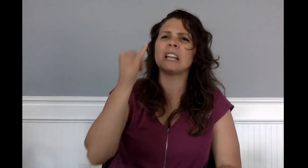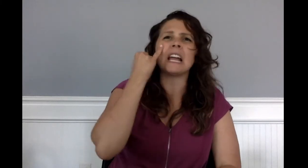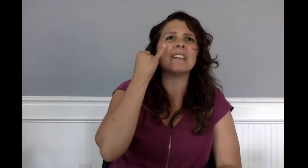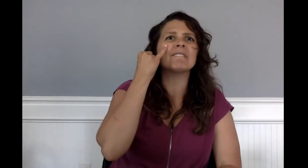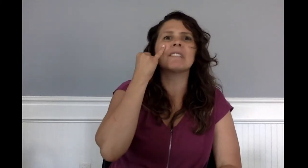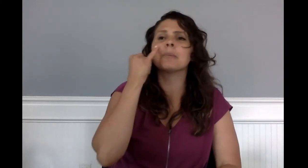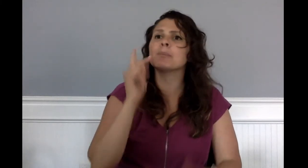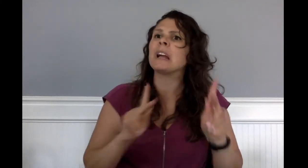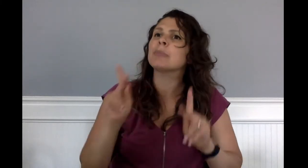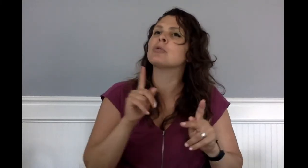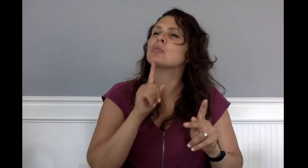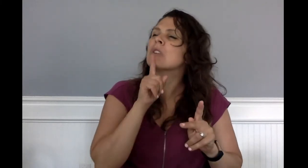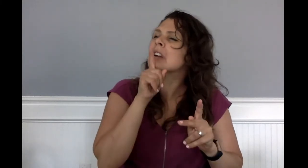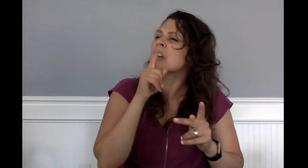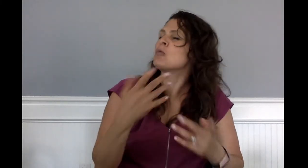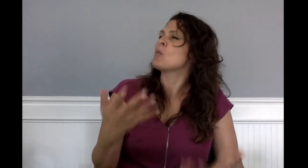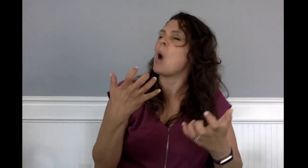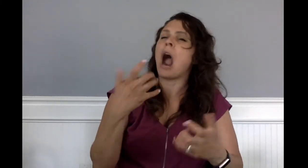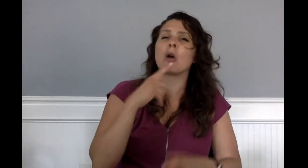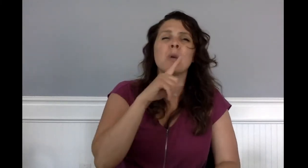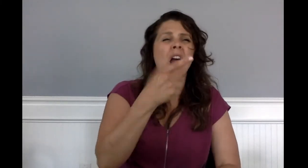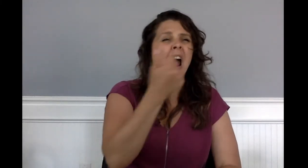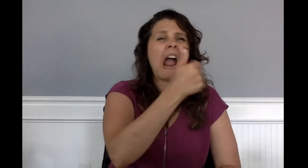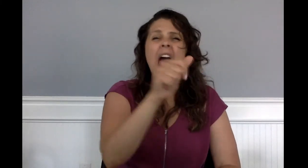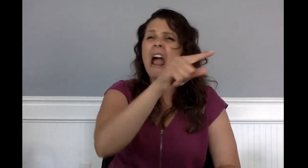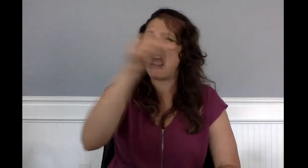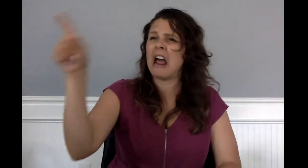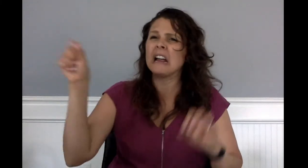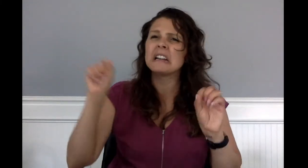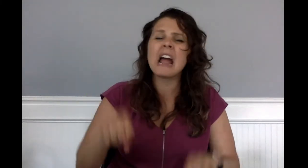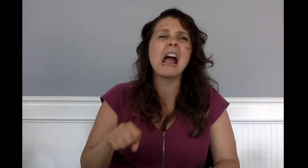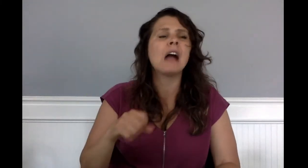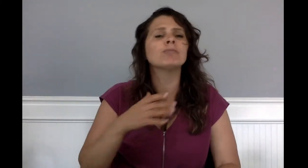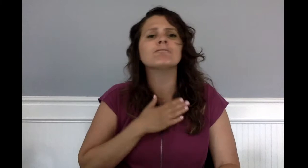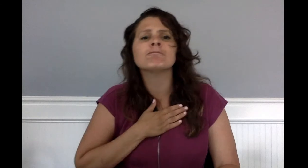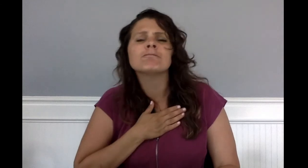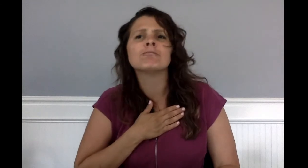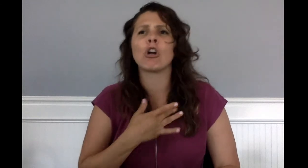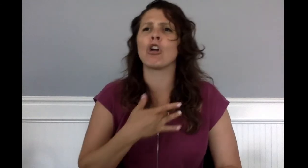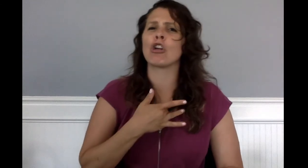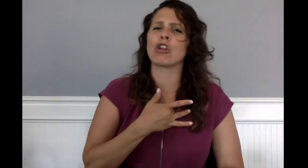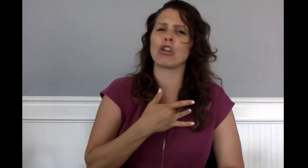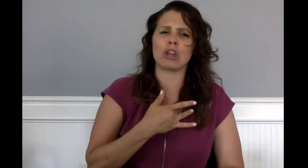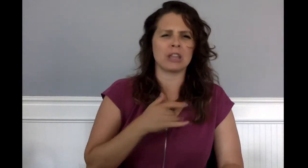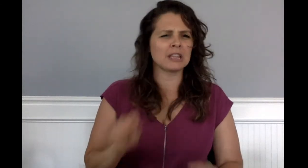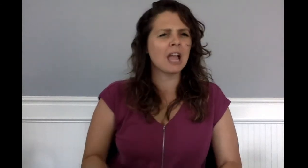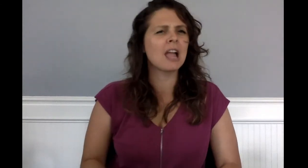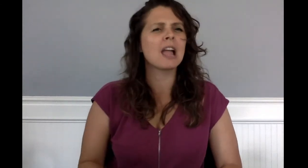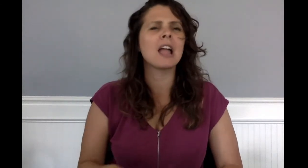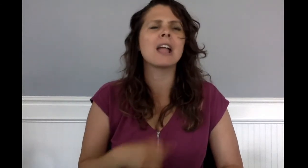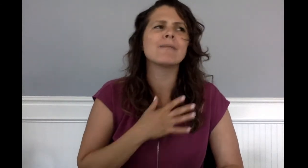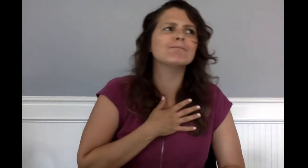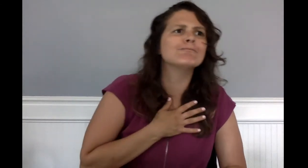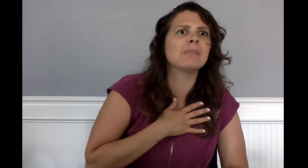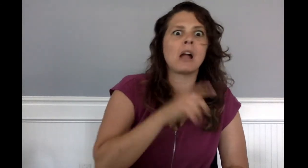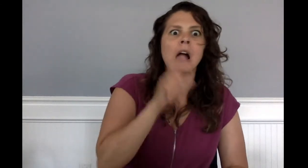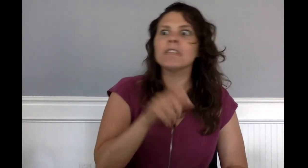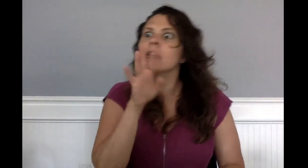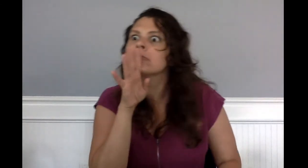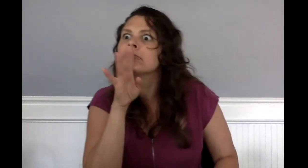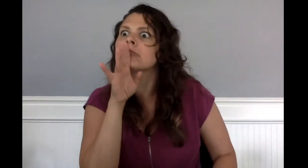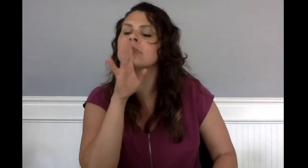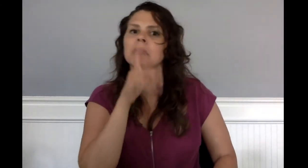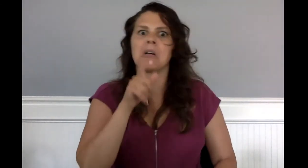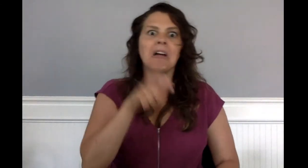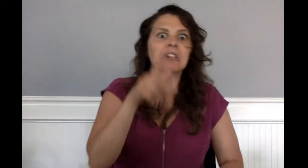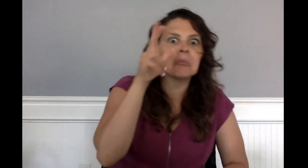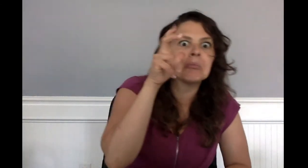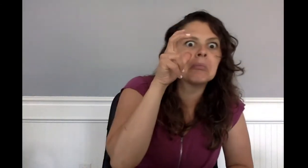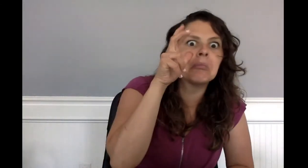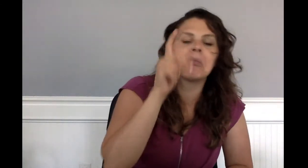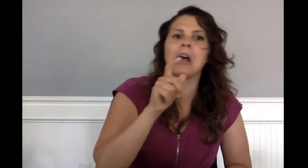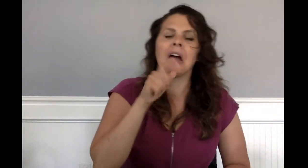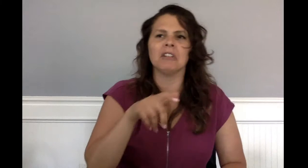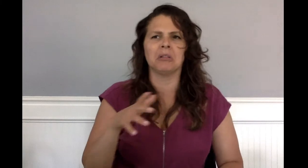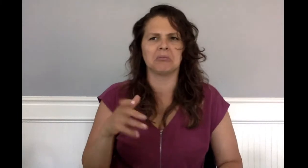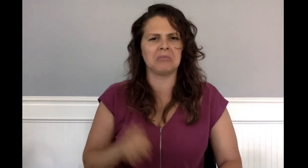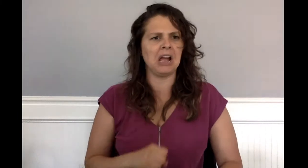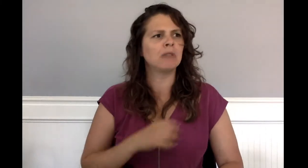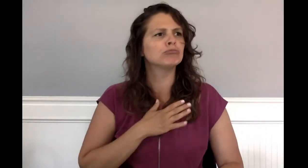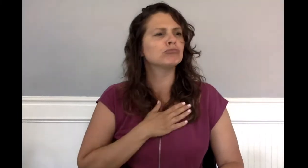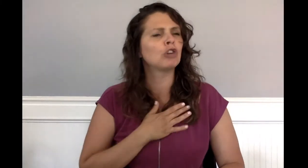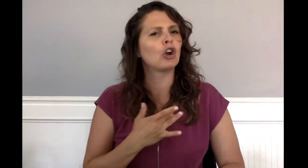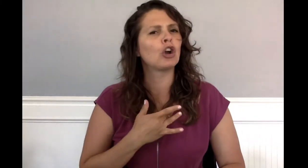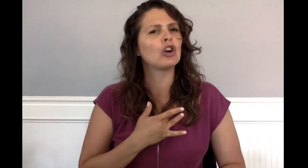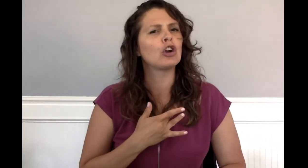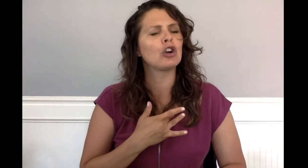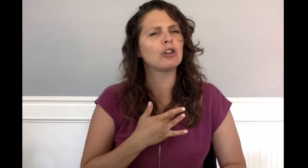And anyone, if they really wanted to, could listen with their heart.